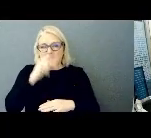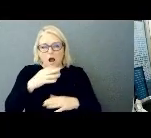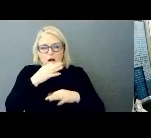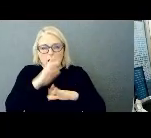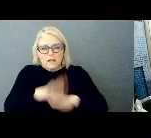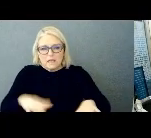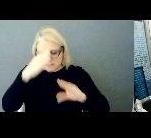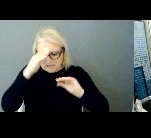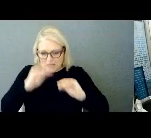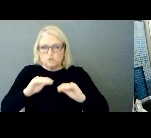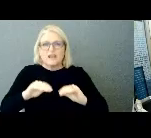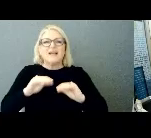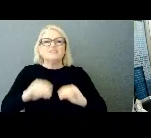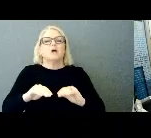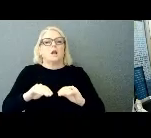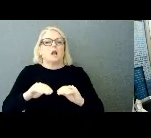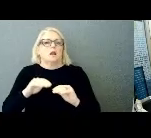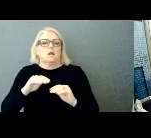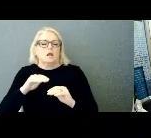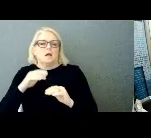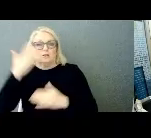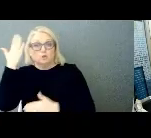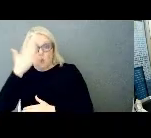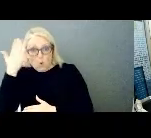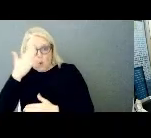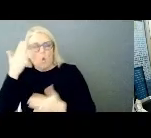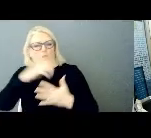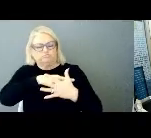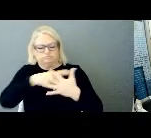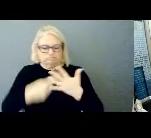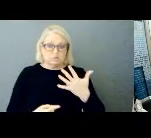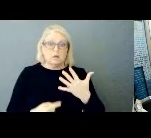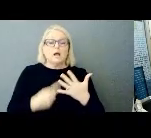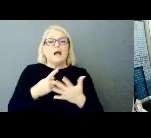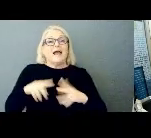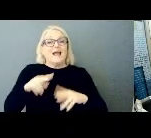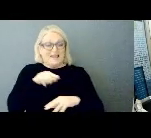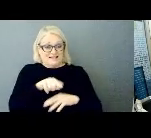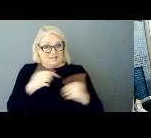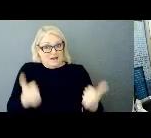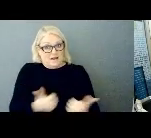And to do that, we ask three questions. Is there enough? Is it any good? And do people come?